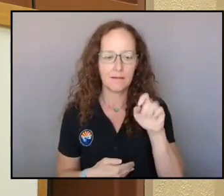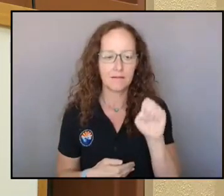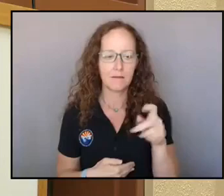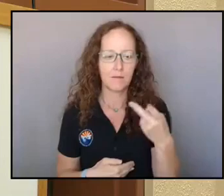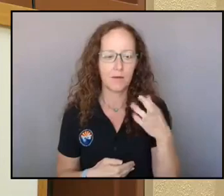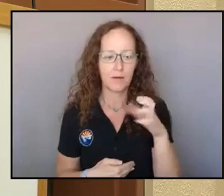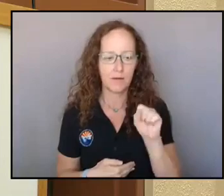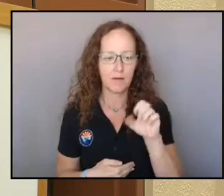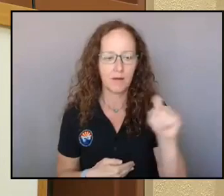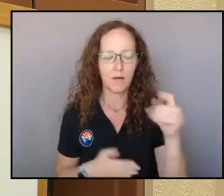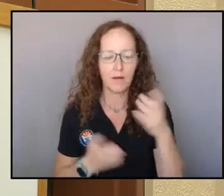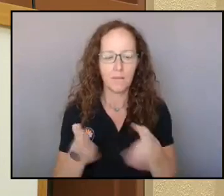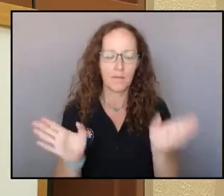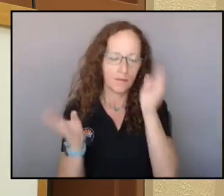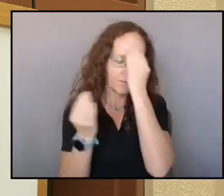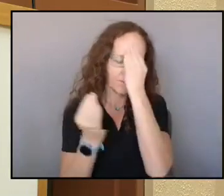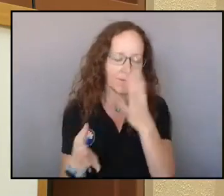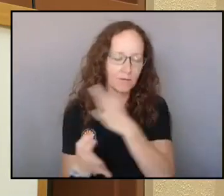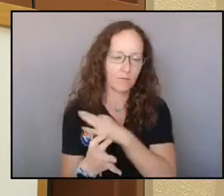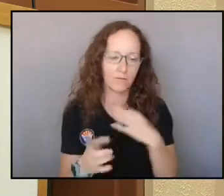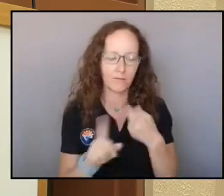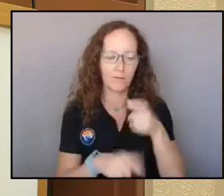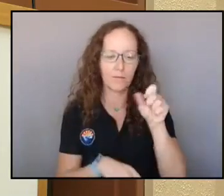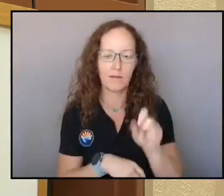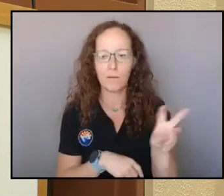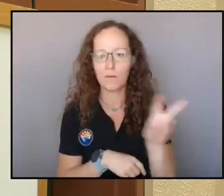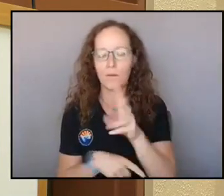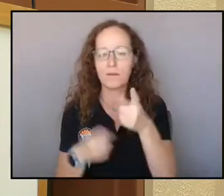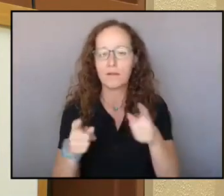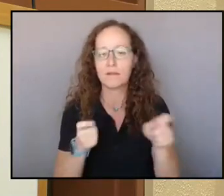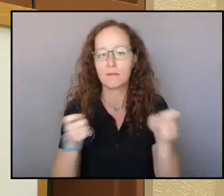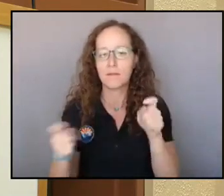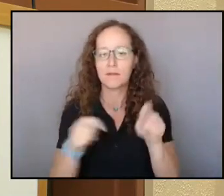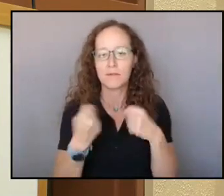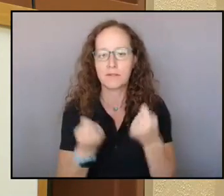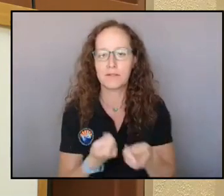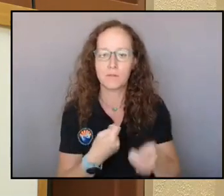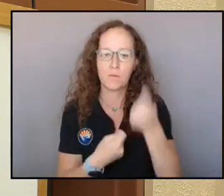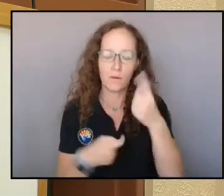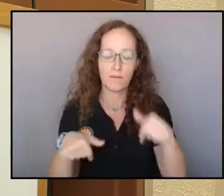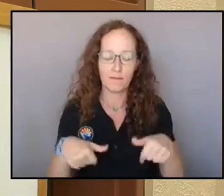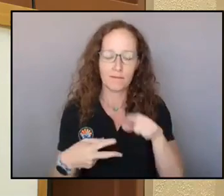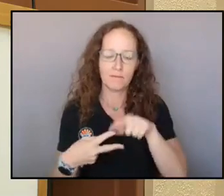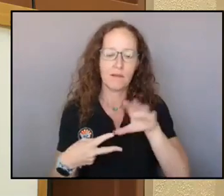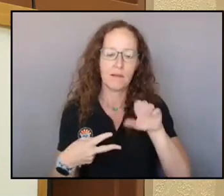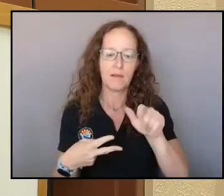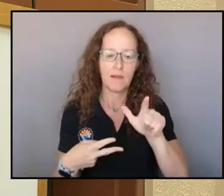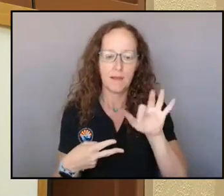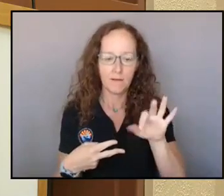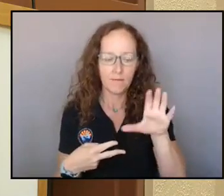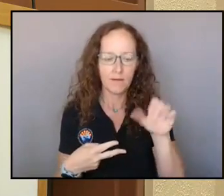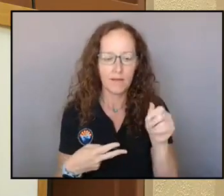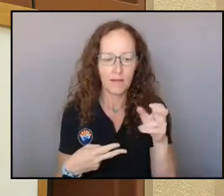THIS IS THE CALF CANYON HERMITS PEAK FIRE UPDATE FOR MAY 22.